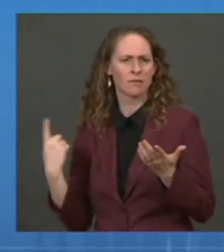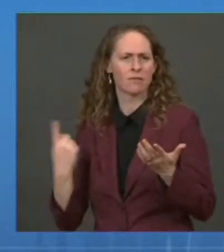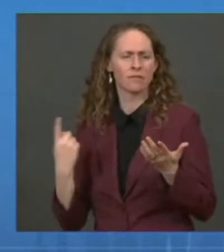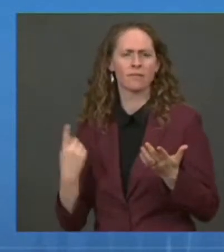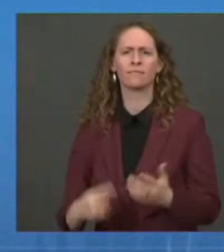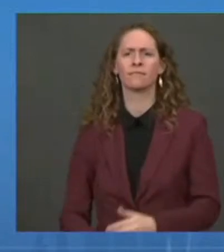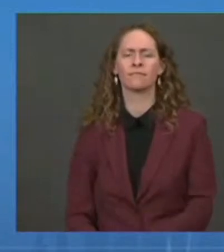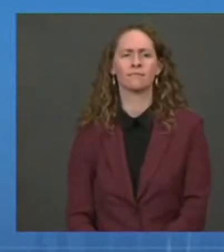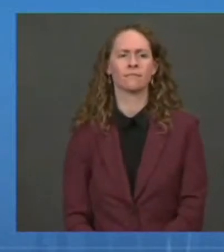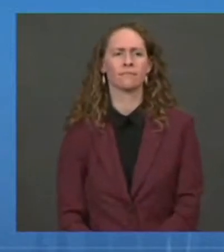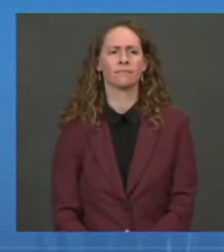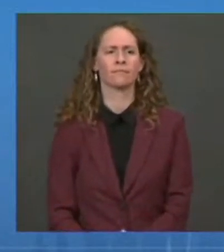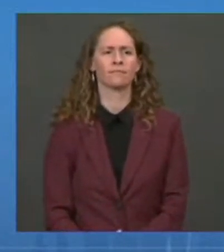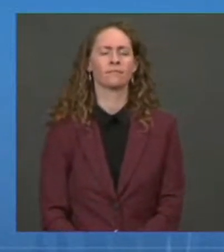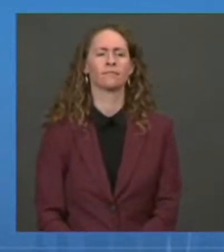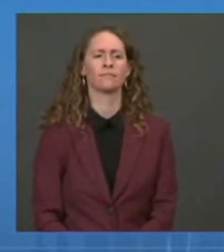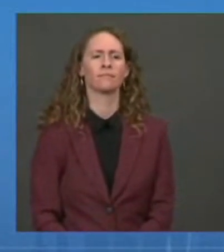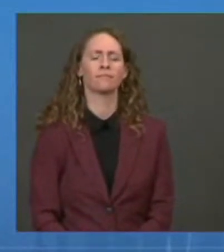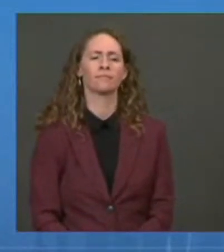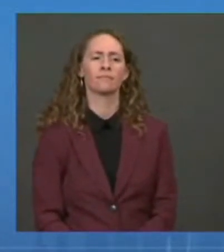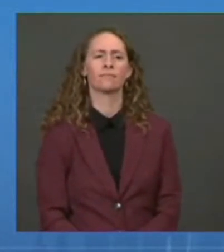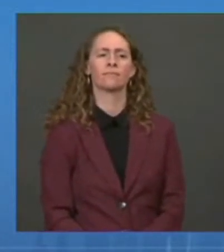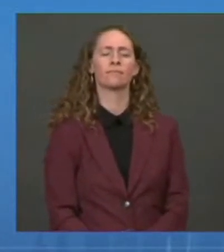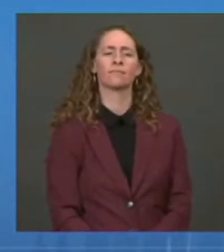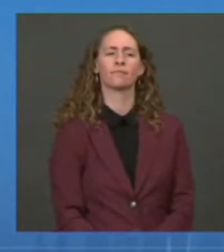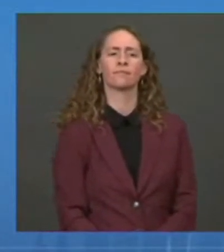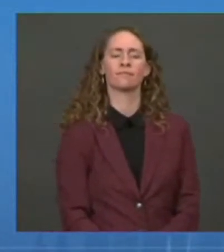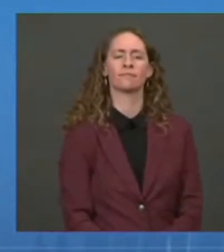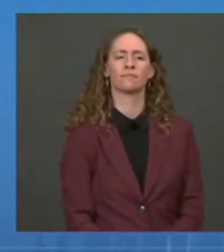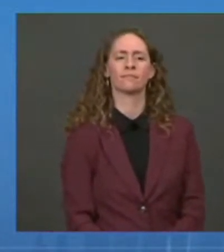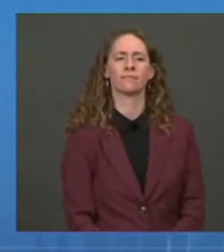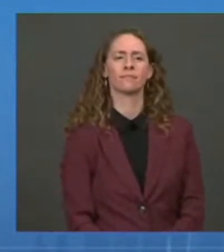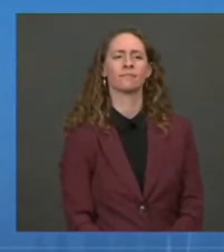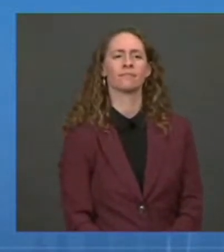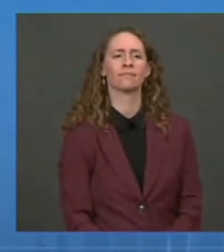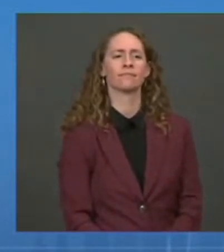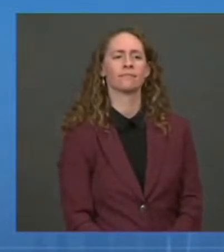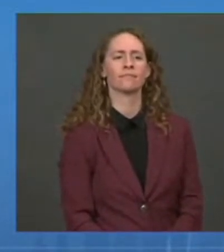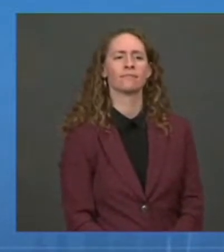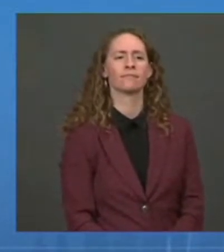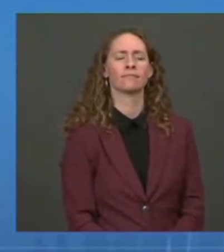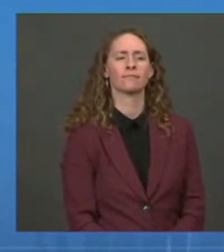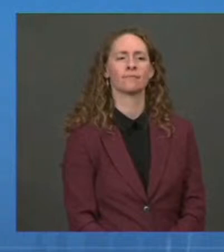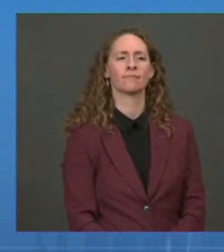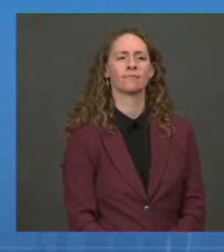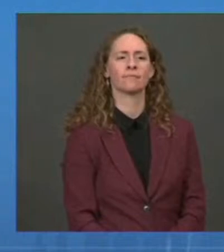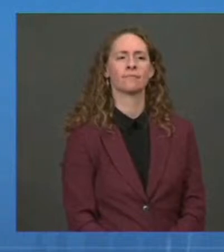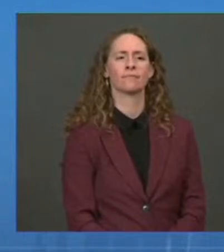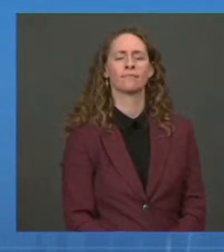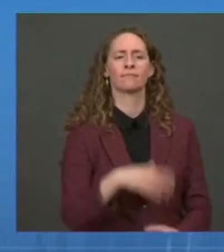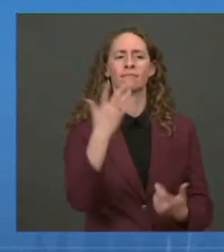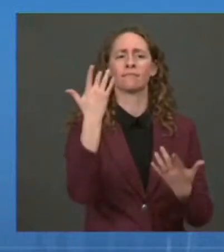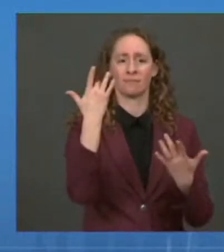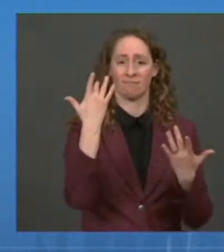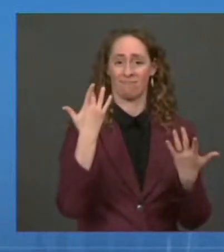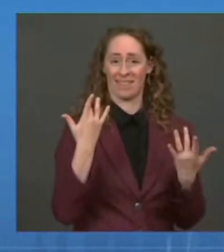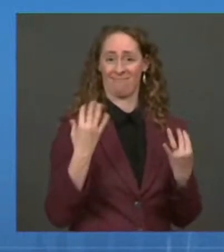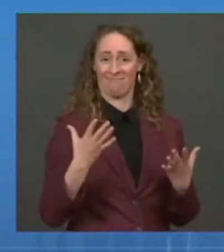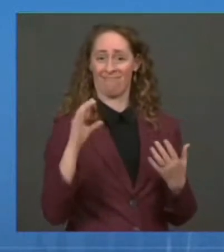RIGHT NOW IN THE U.S. IT SEEMS LIKE SOME OF THESE CASES WERE